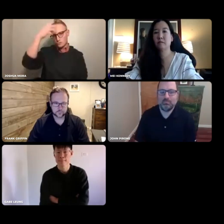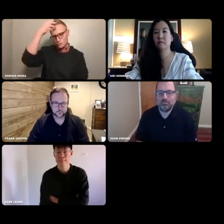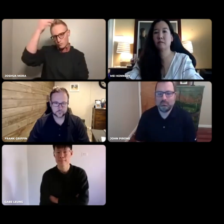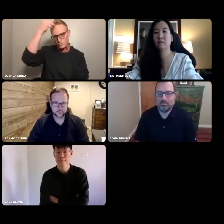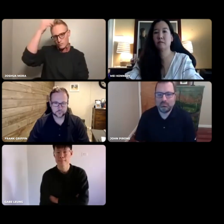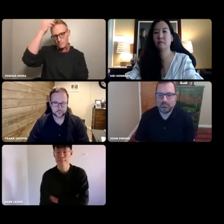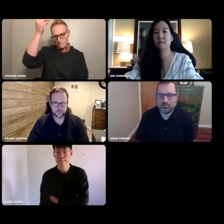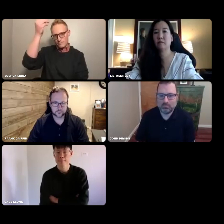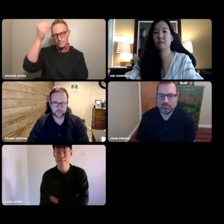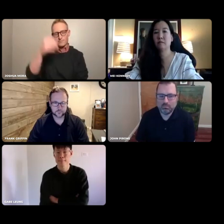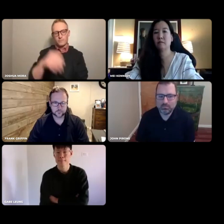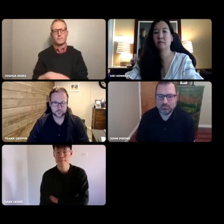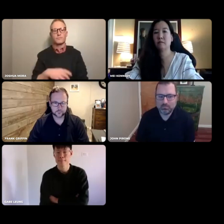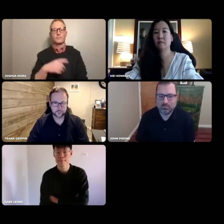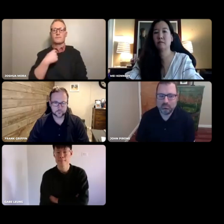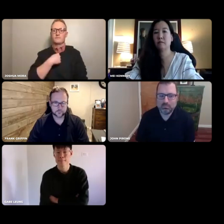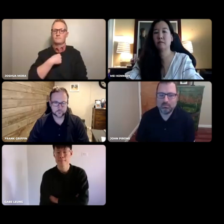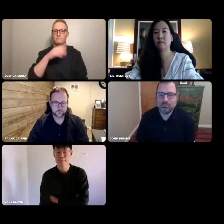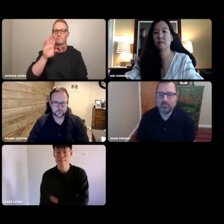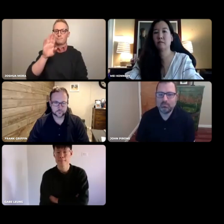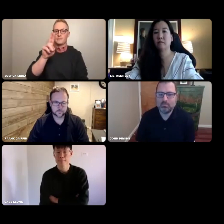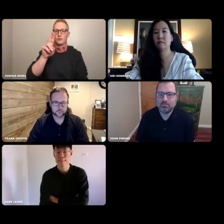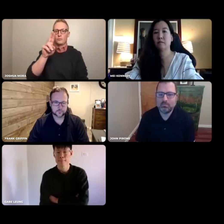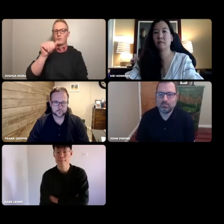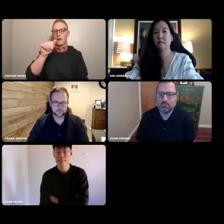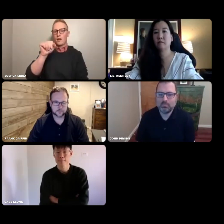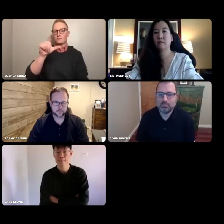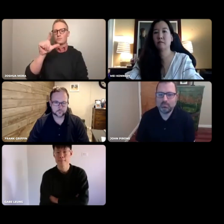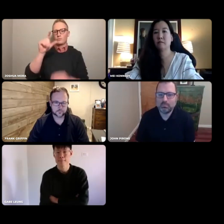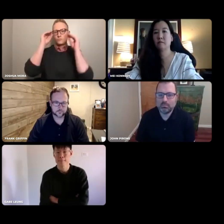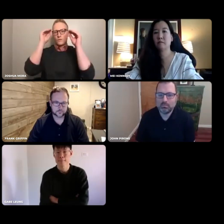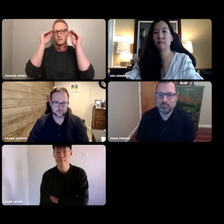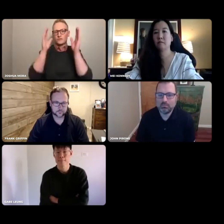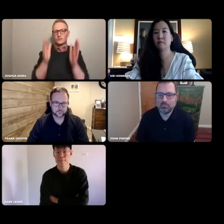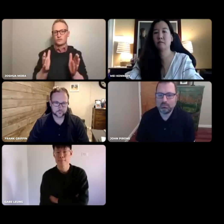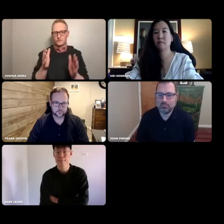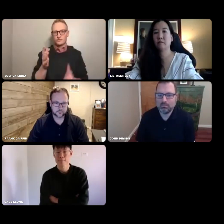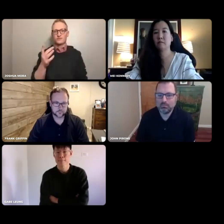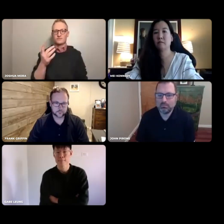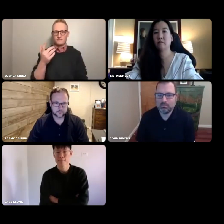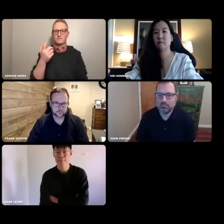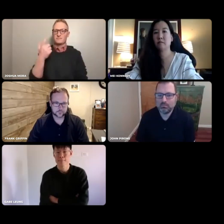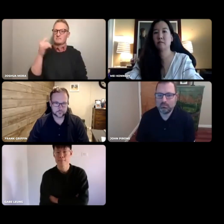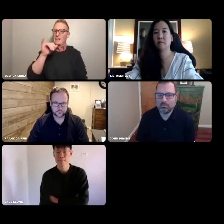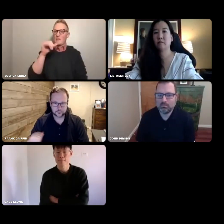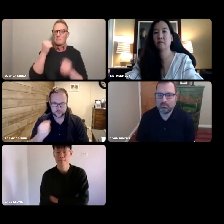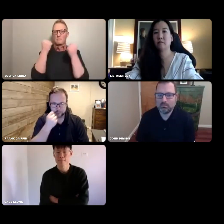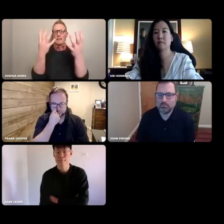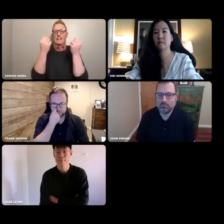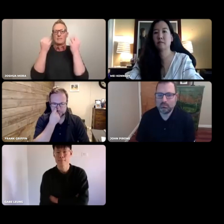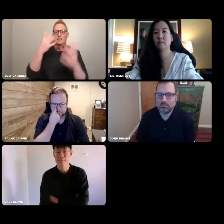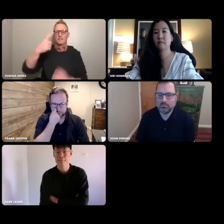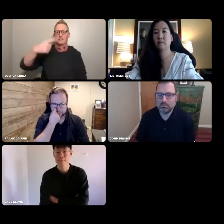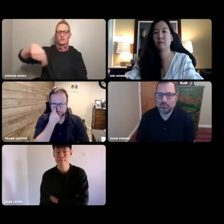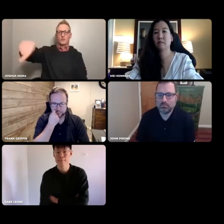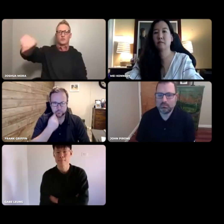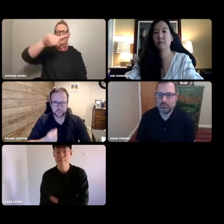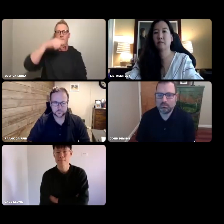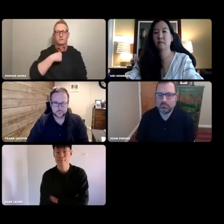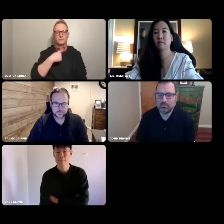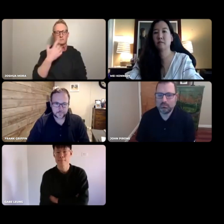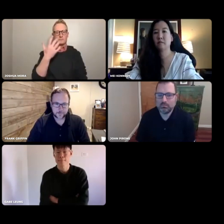This is my sign name: a slight pulling on the hair.